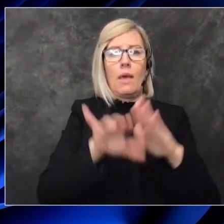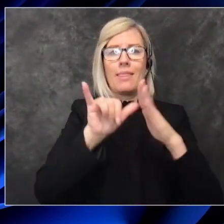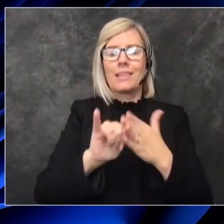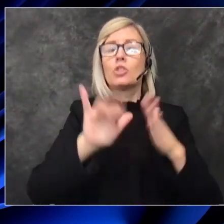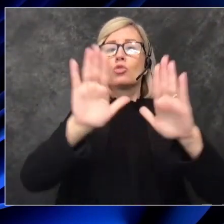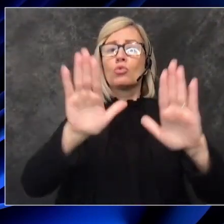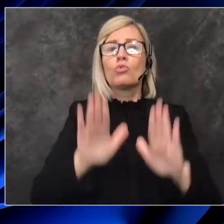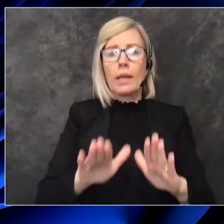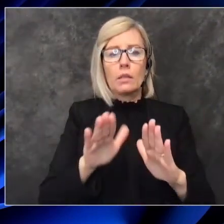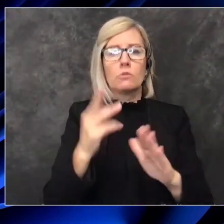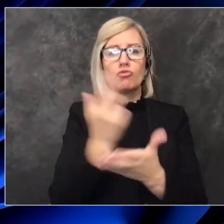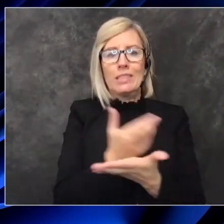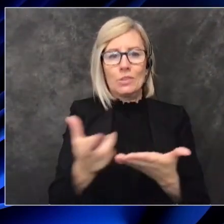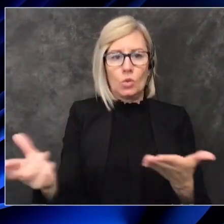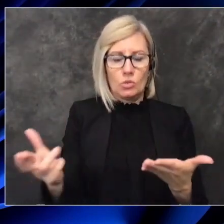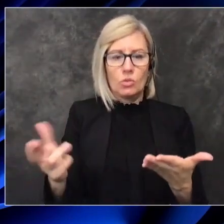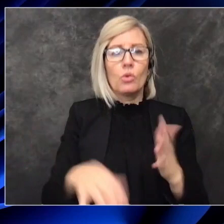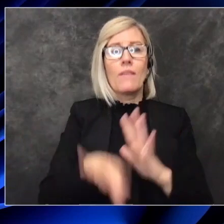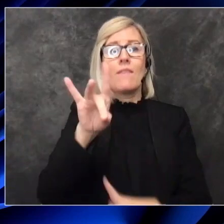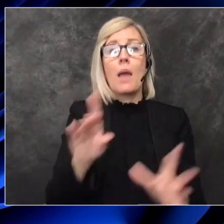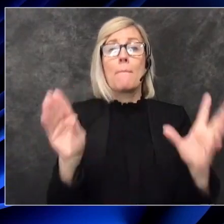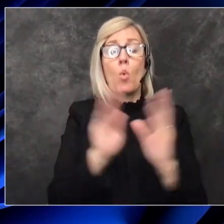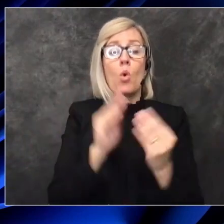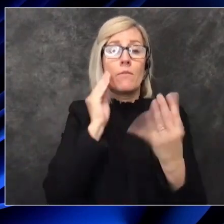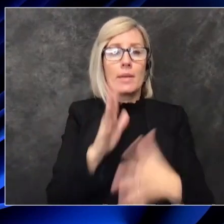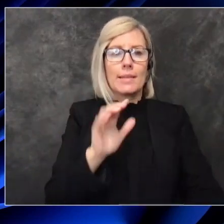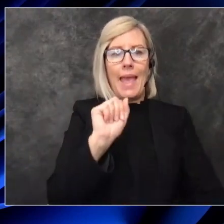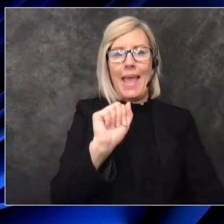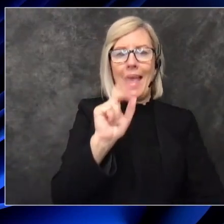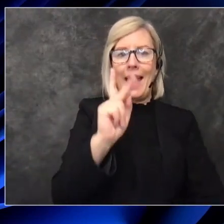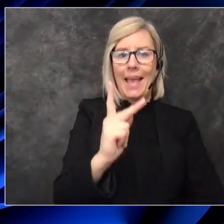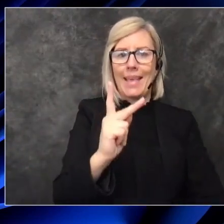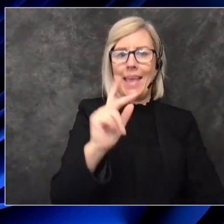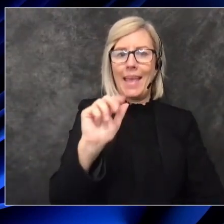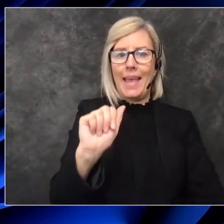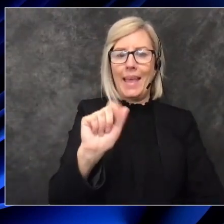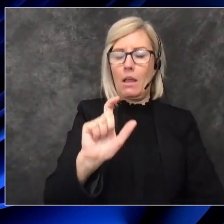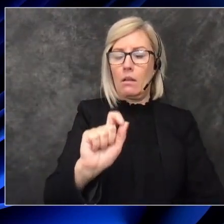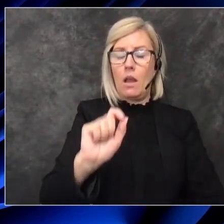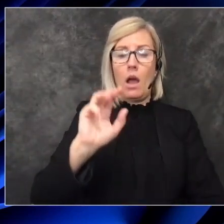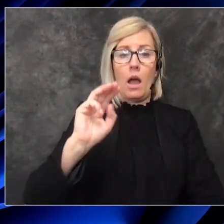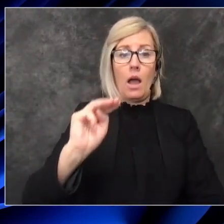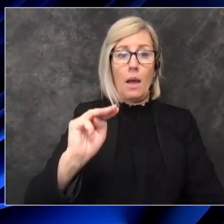and you can find more information about at: aka.ms/DAD